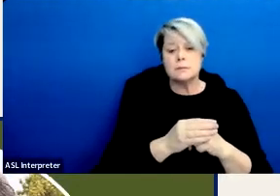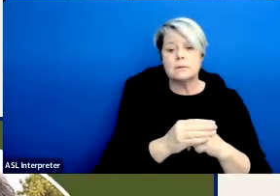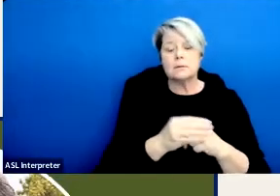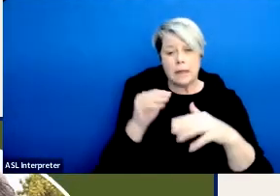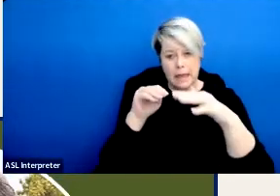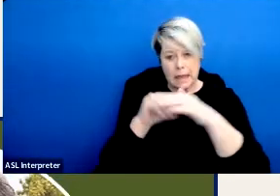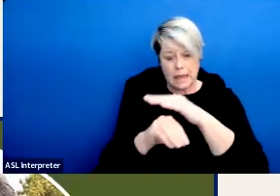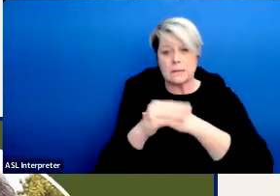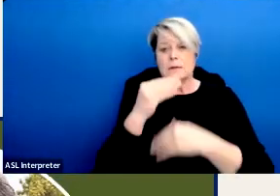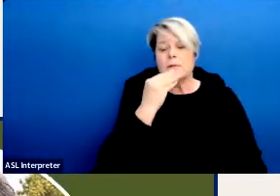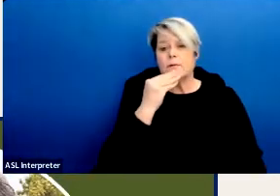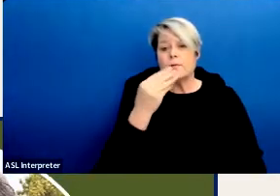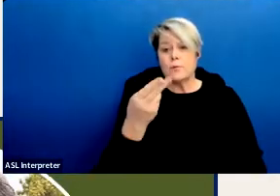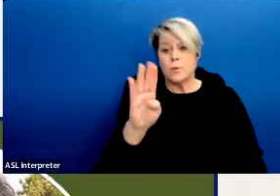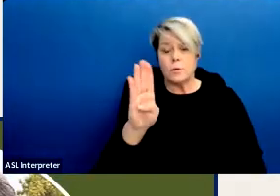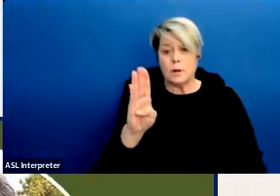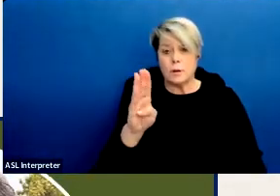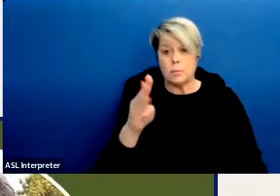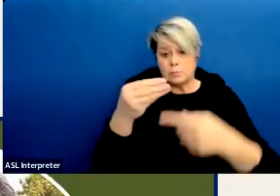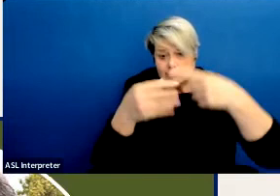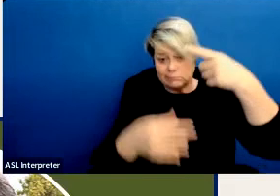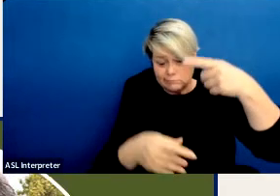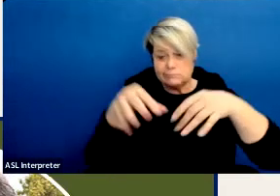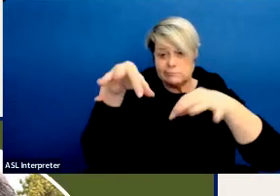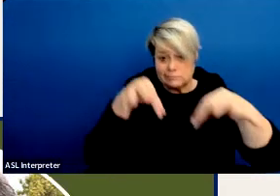agricultural marketing service, AMS. We have access